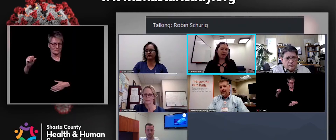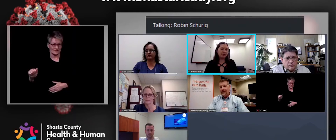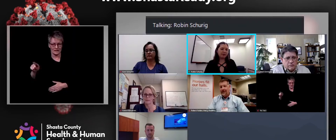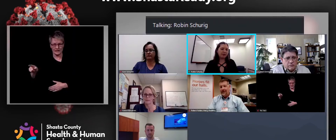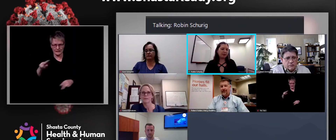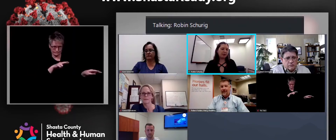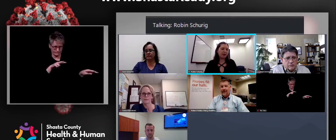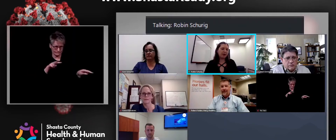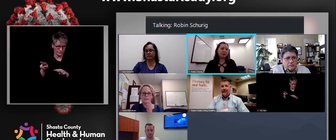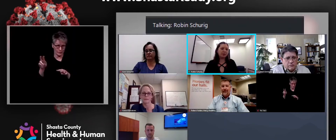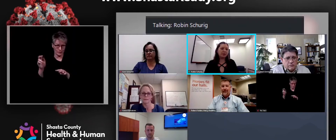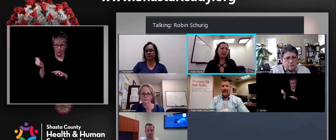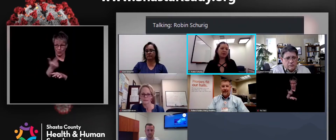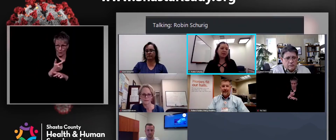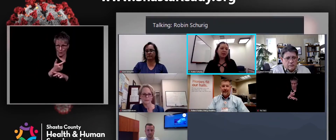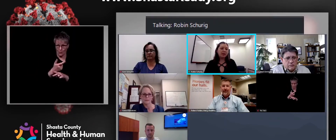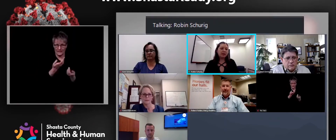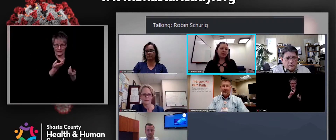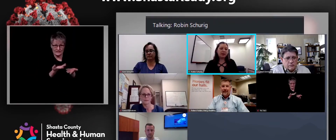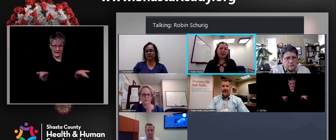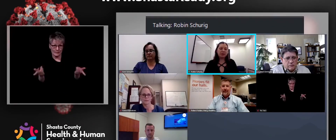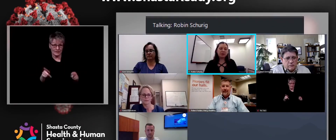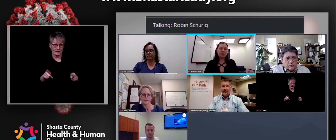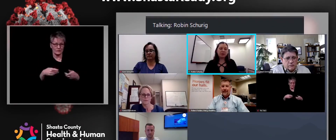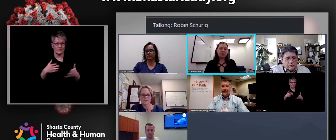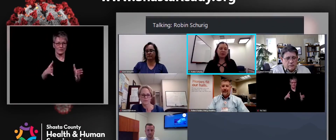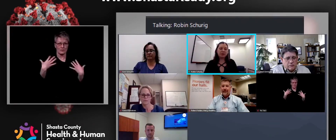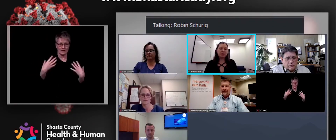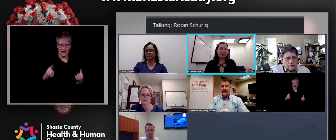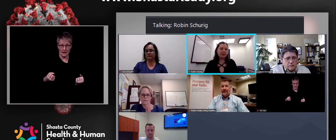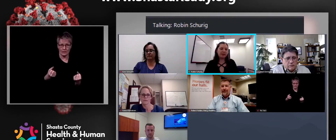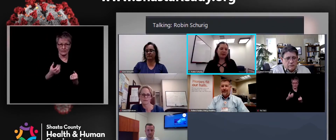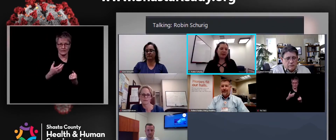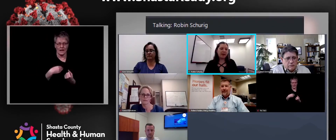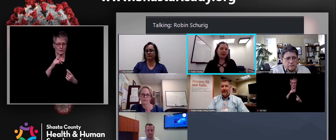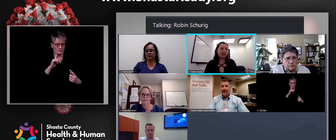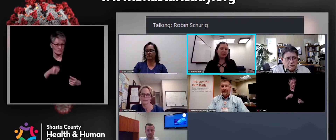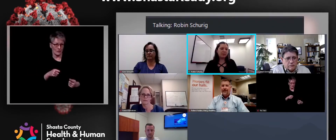public health and including the COVID response. He interacts regularly with the incident command